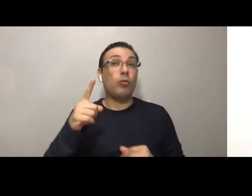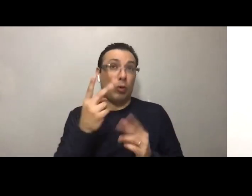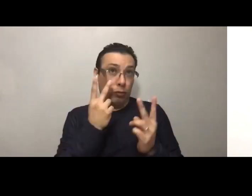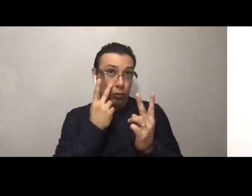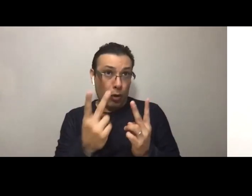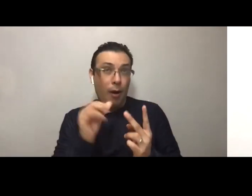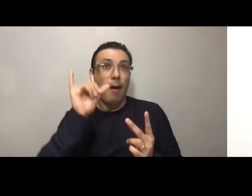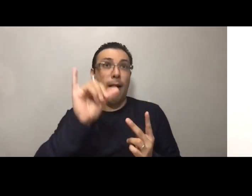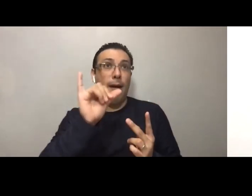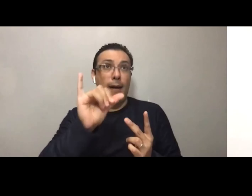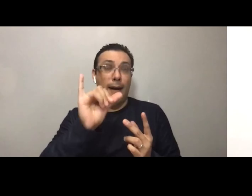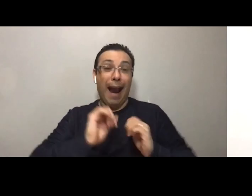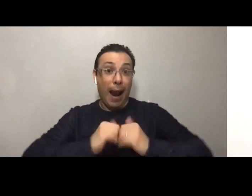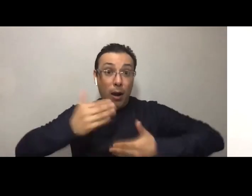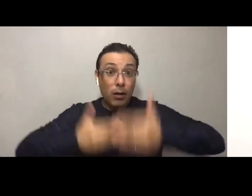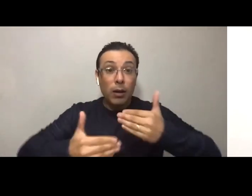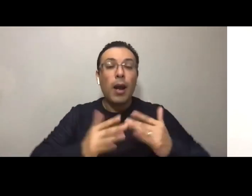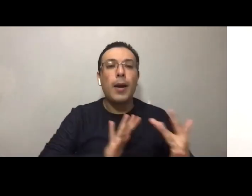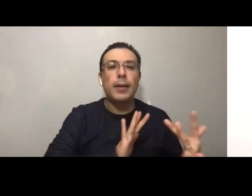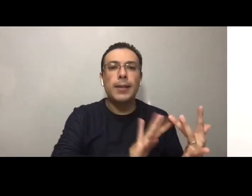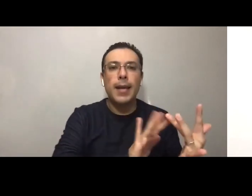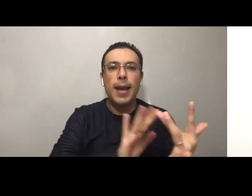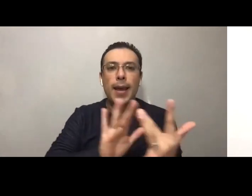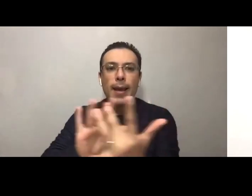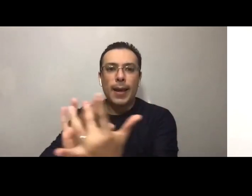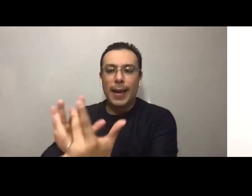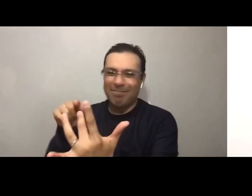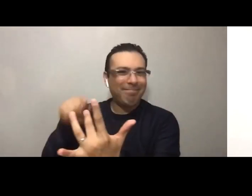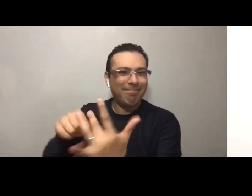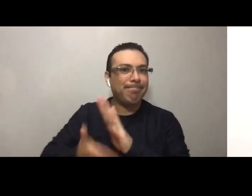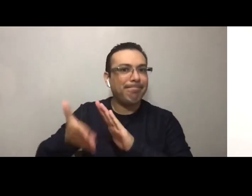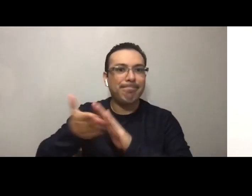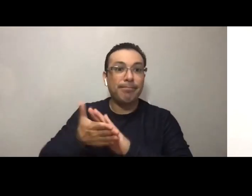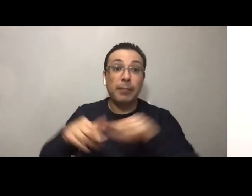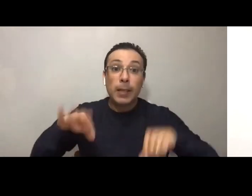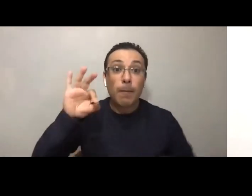You can reach out to colleagues at Ford, to the speakers, to the organizations they mentioned today,